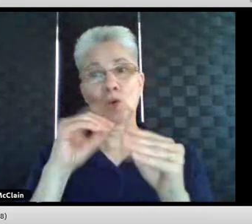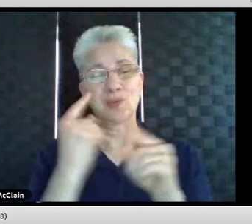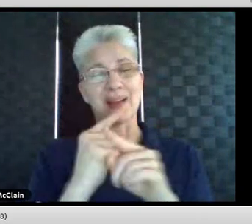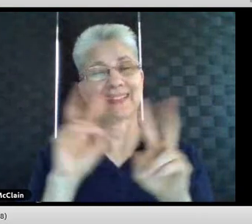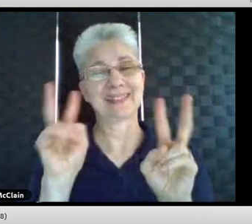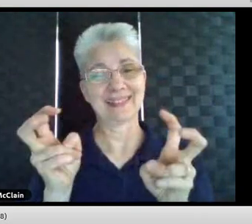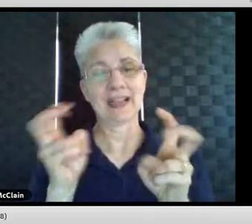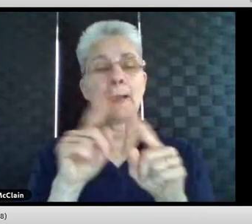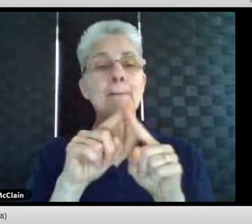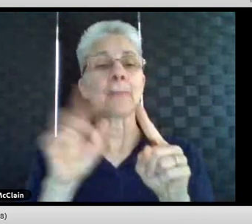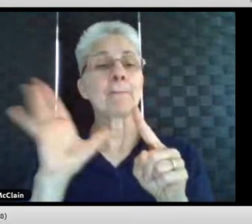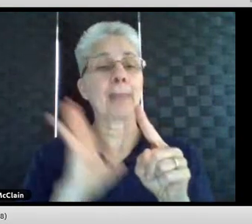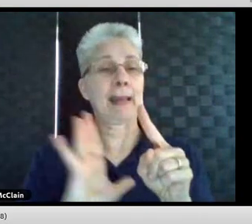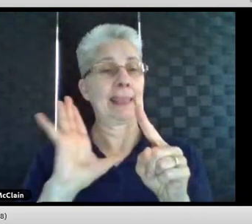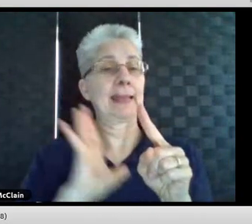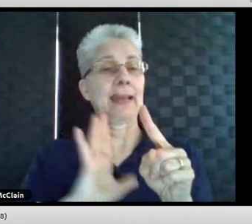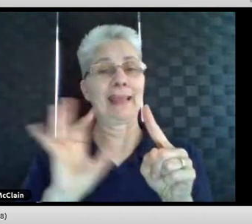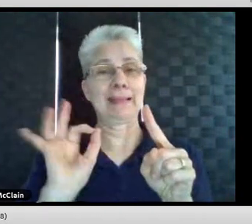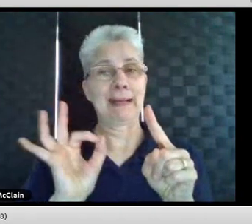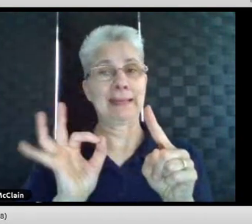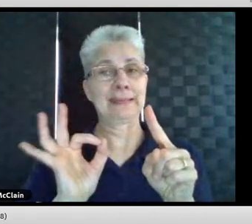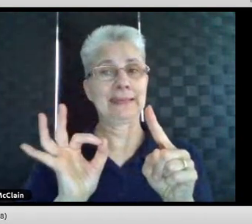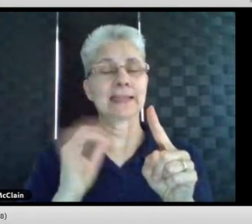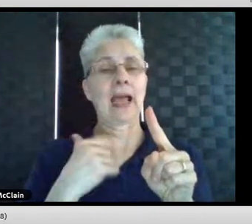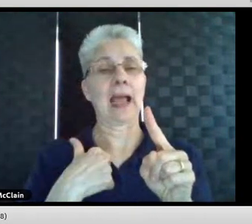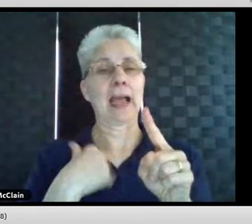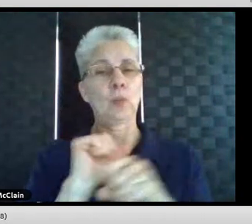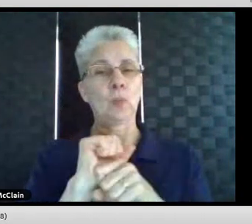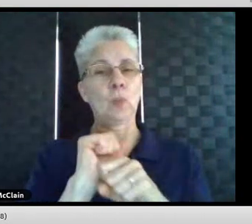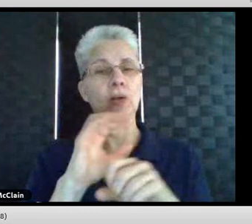but back in the day in the '90s, I worked at a call center for Sears